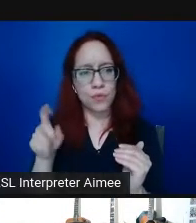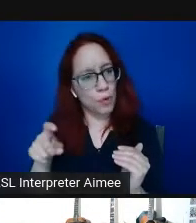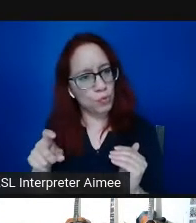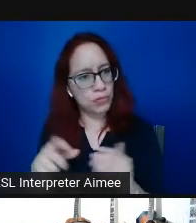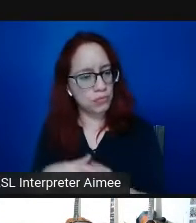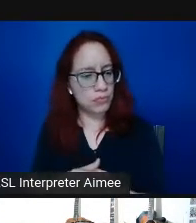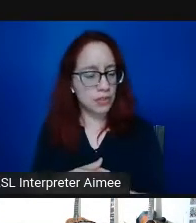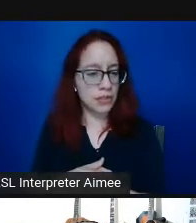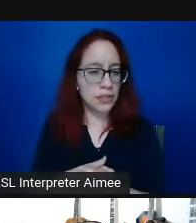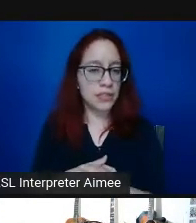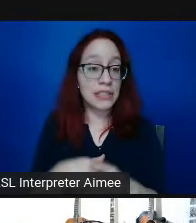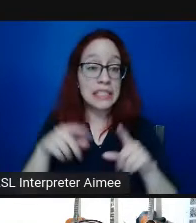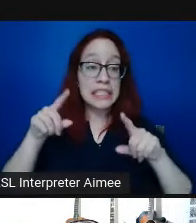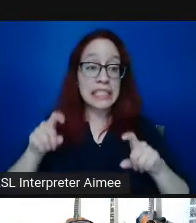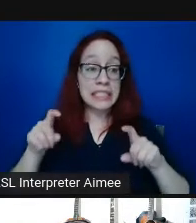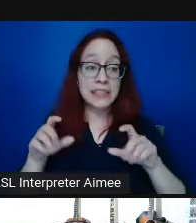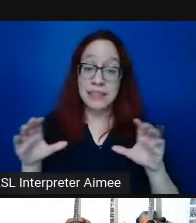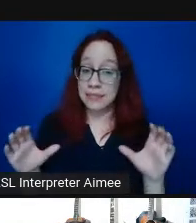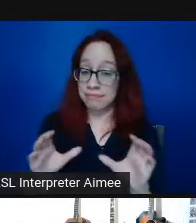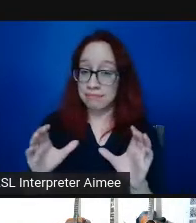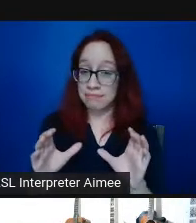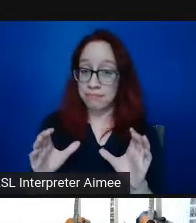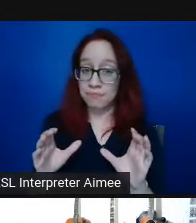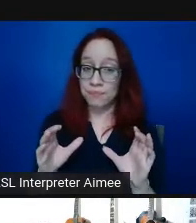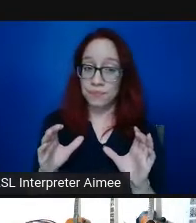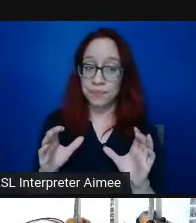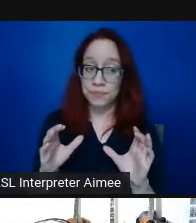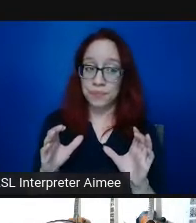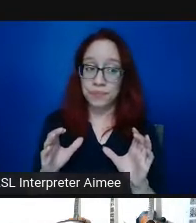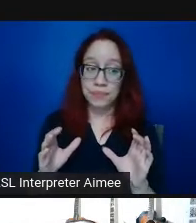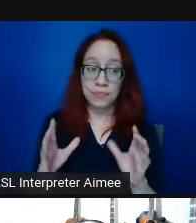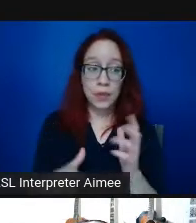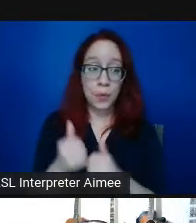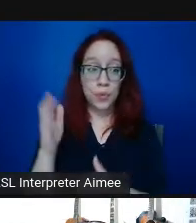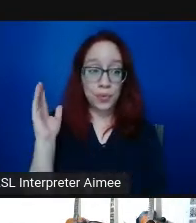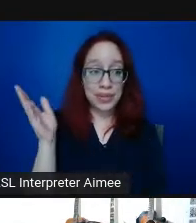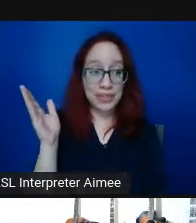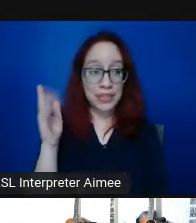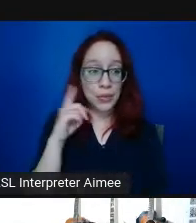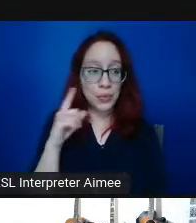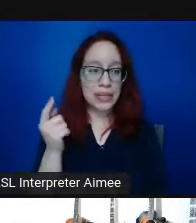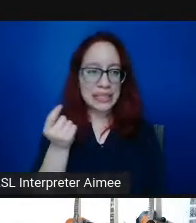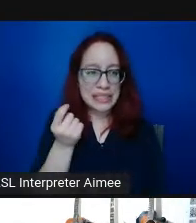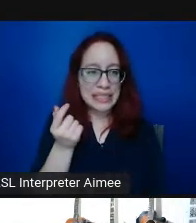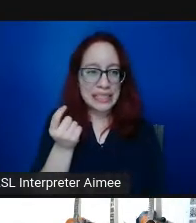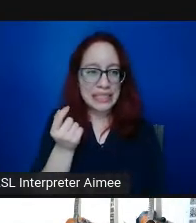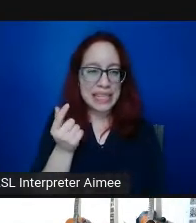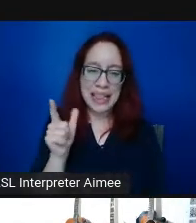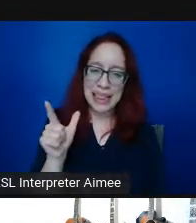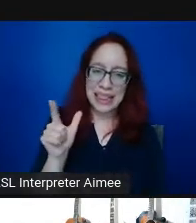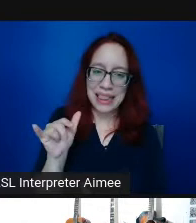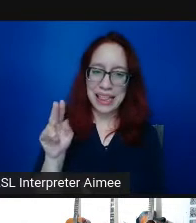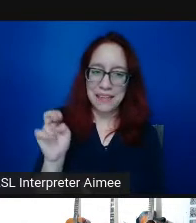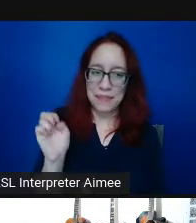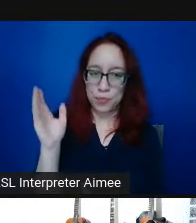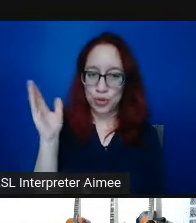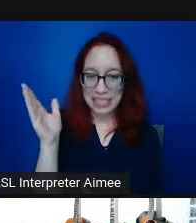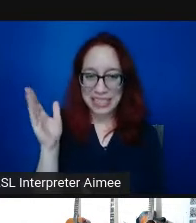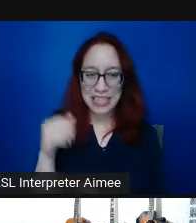The test that I did, most of this presentation's going to be a little bit of a live presentation on some screens